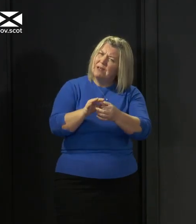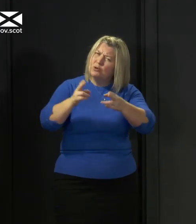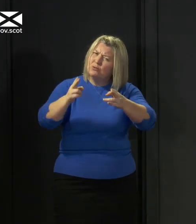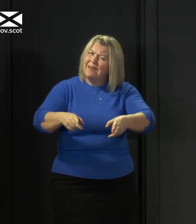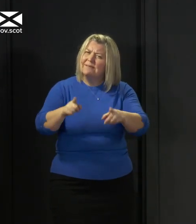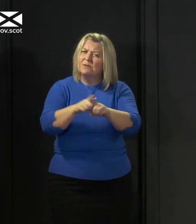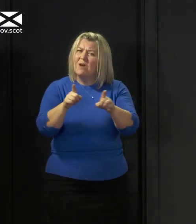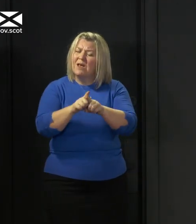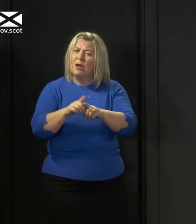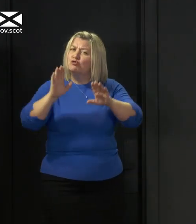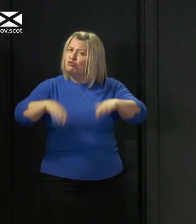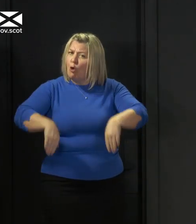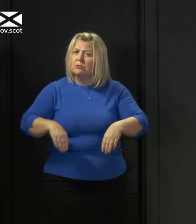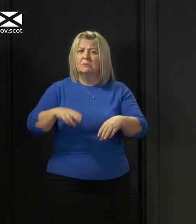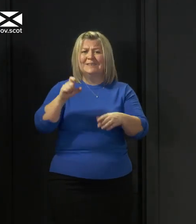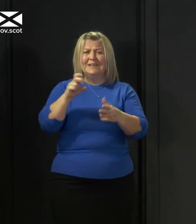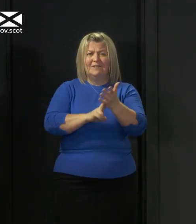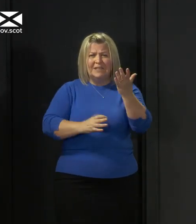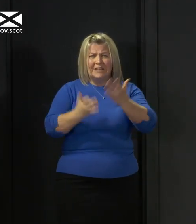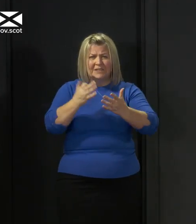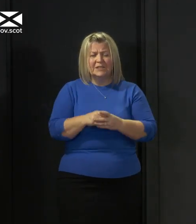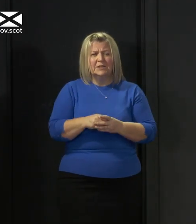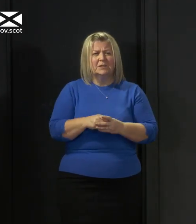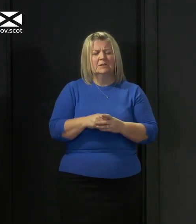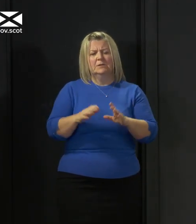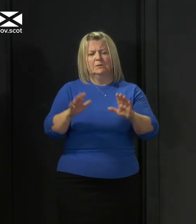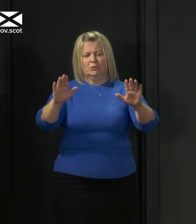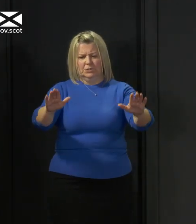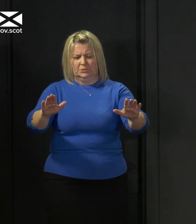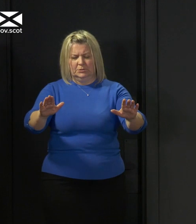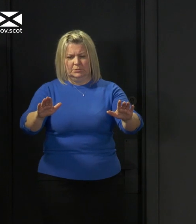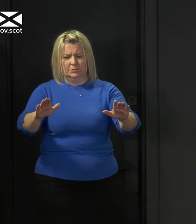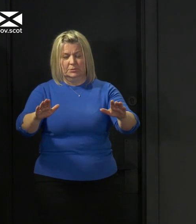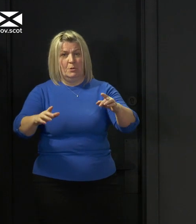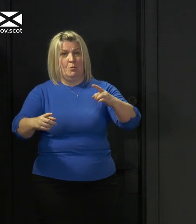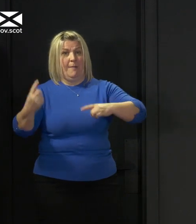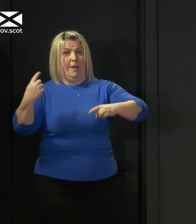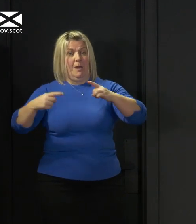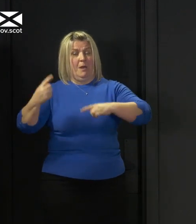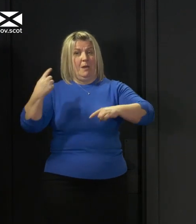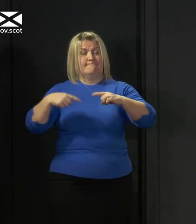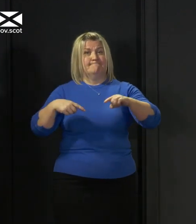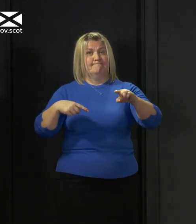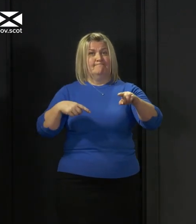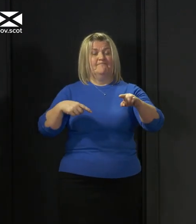second can I just very briefly take people back to the the reasoning we set